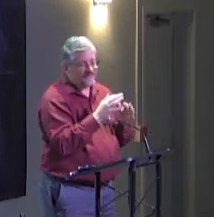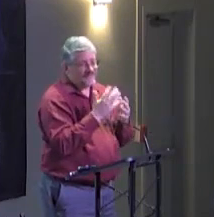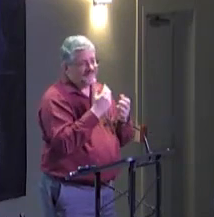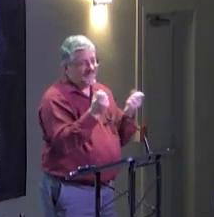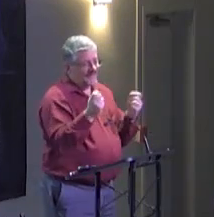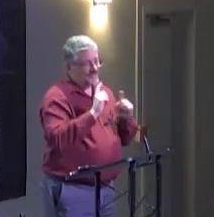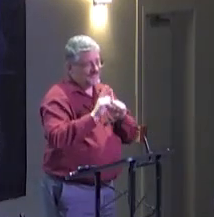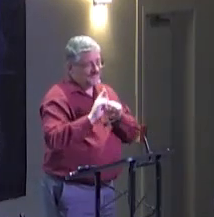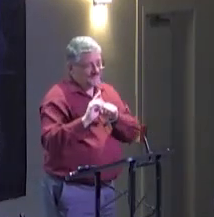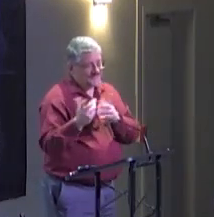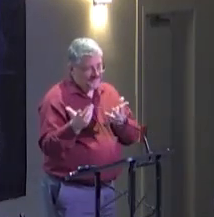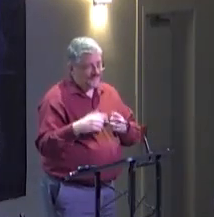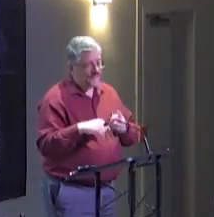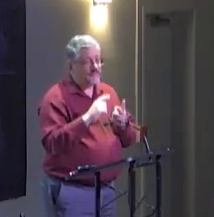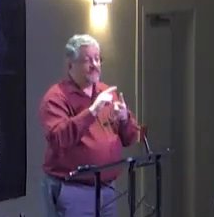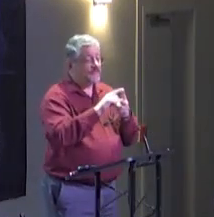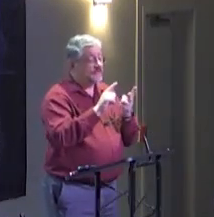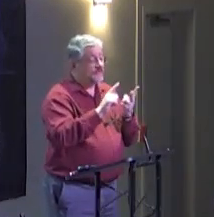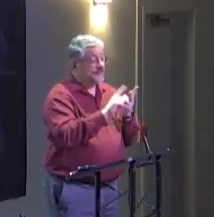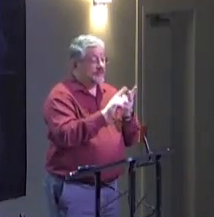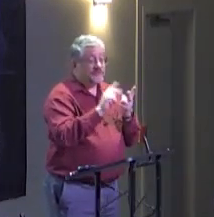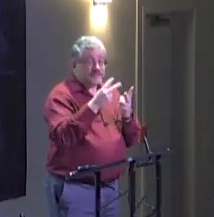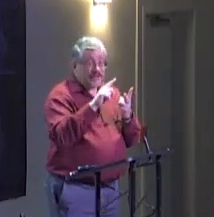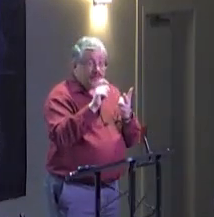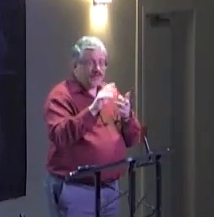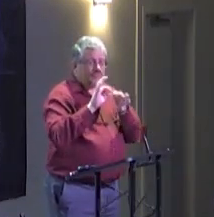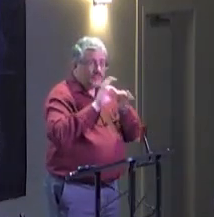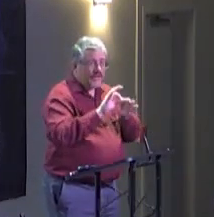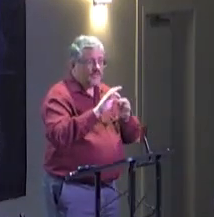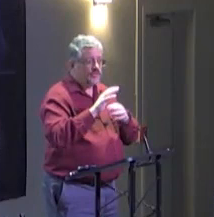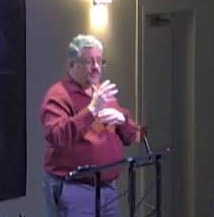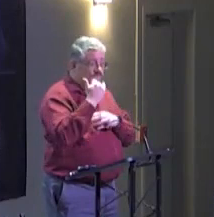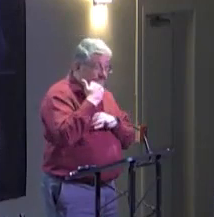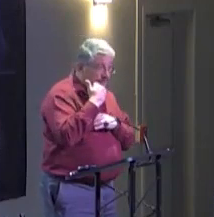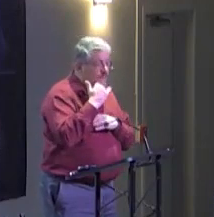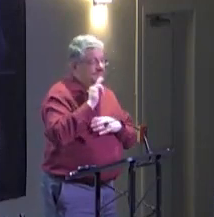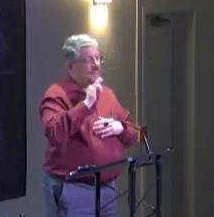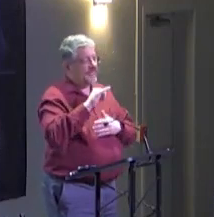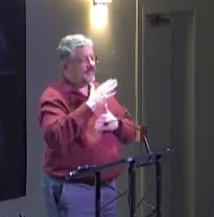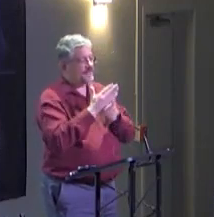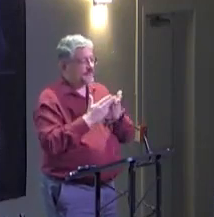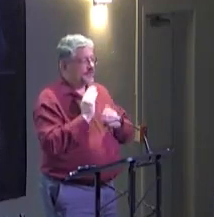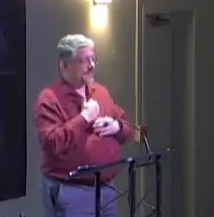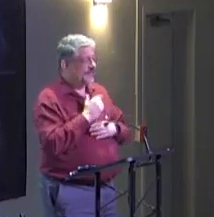And then yeah, they would be able to apply them to their translation teams from that part.